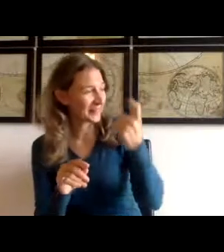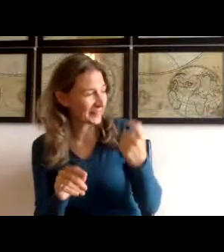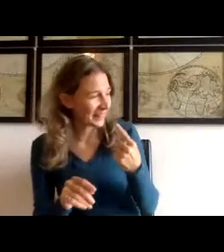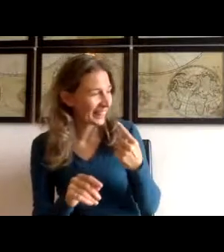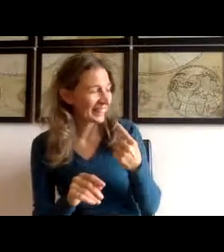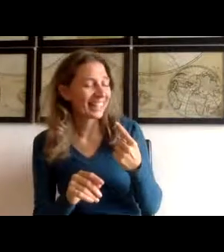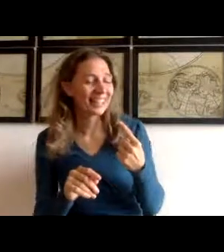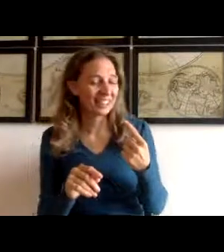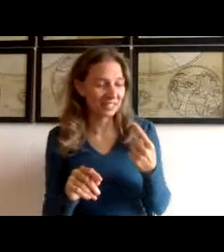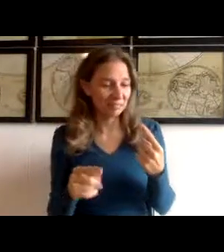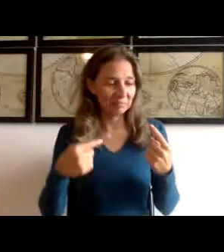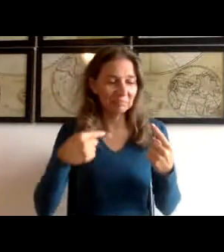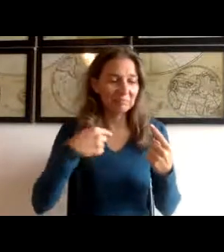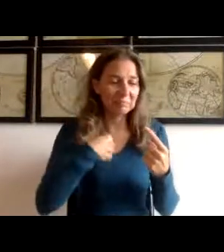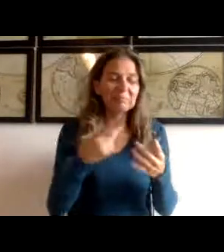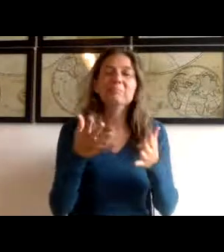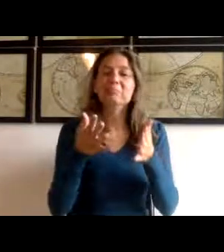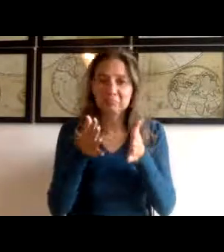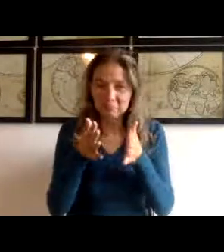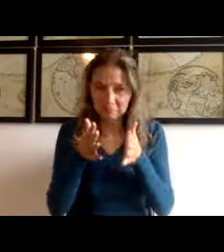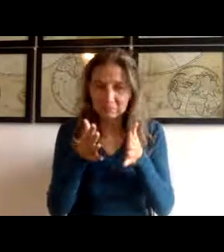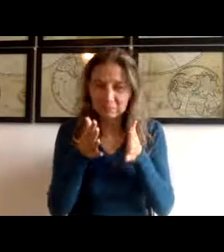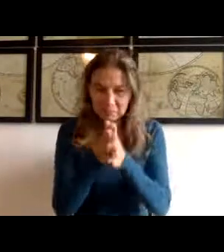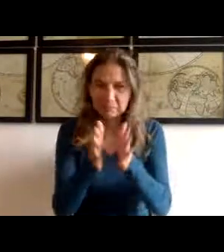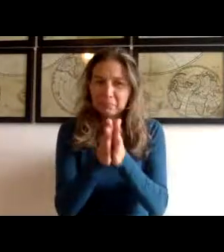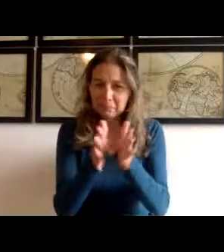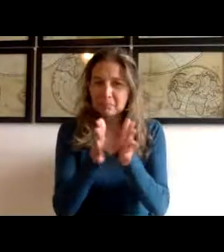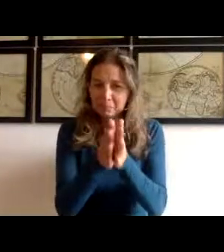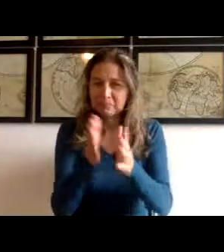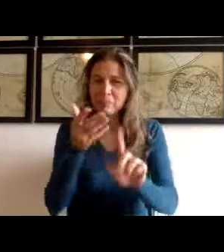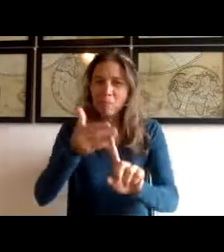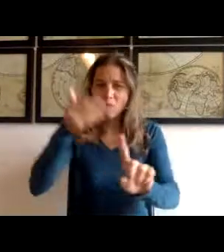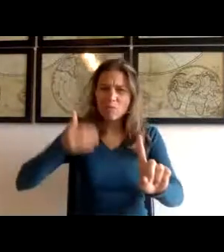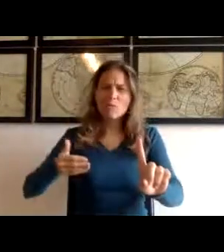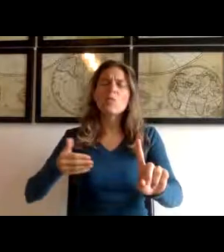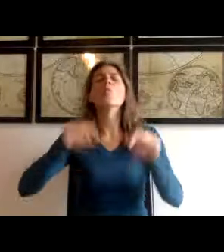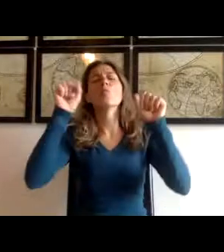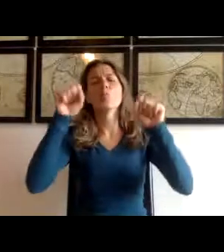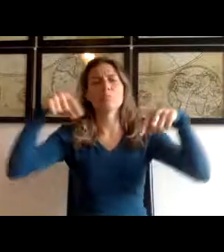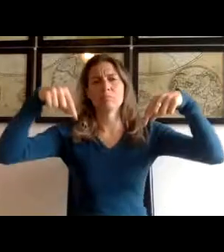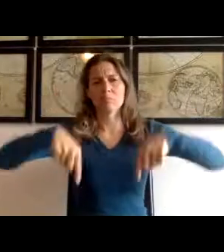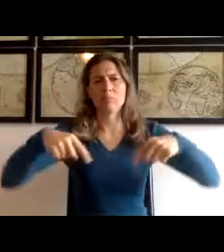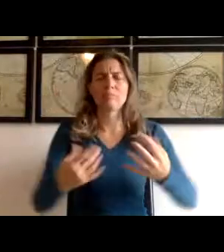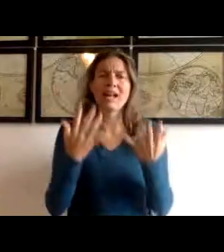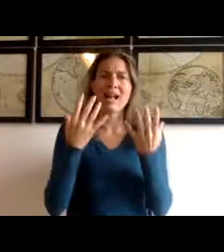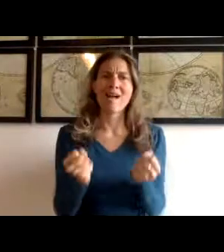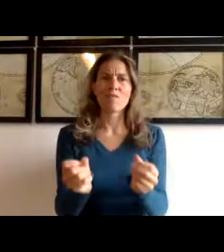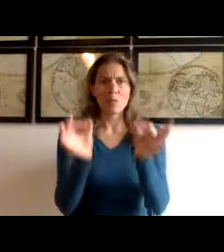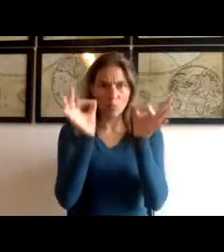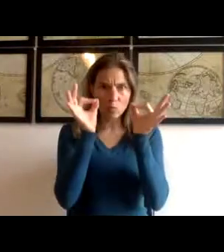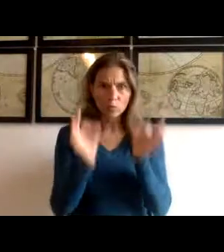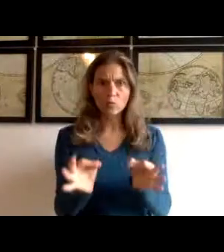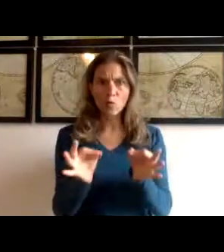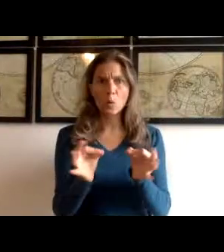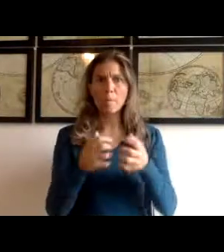that there is a formal mechanism that the UNV program operates with.